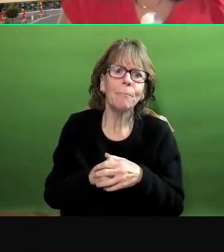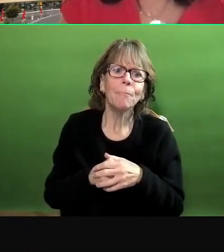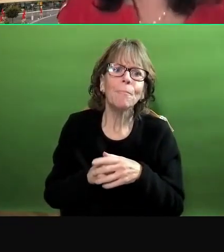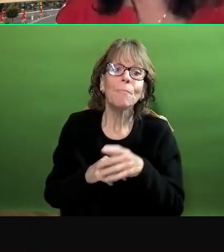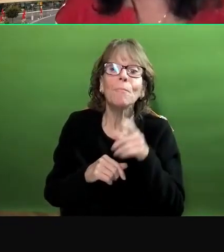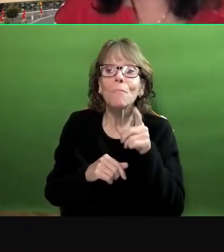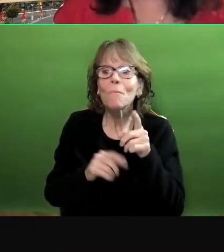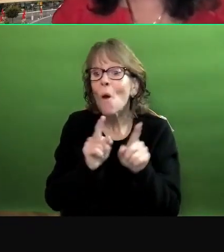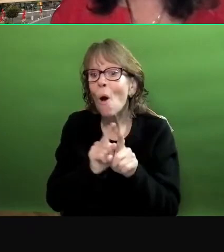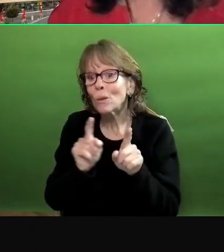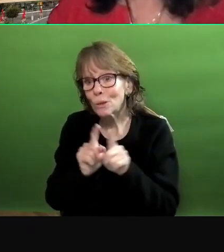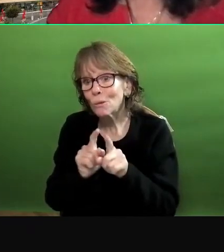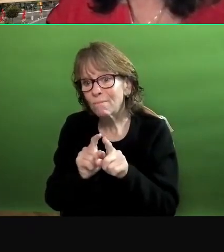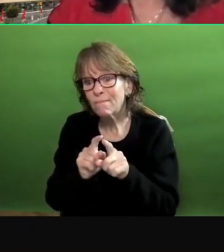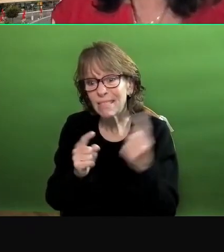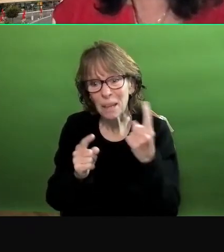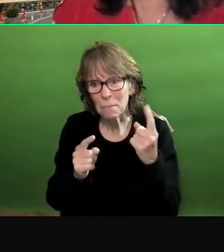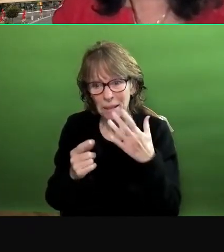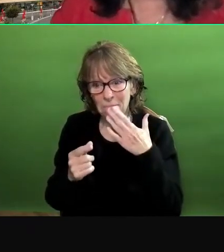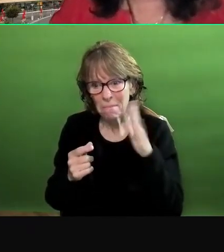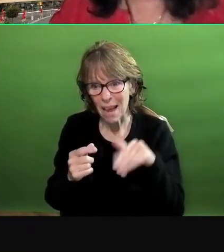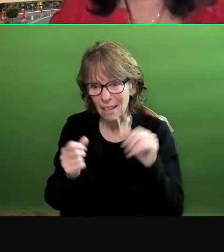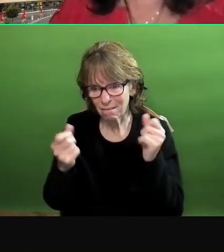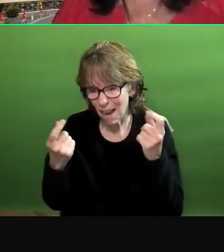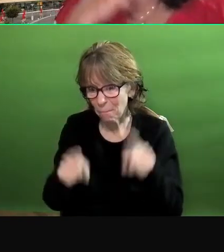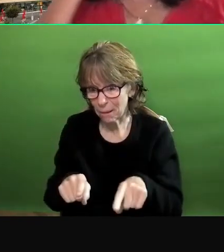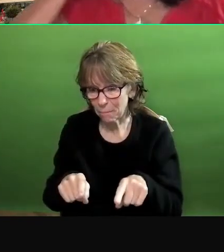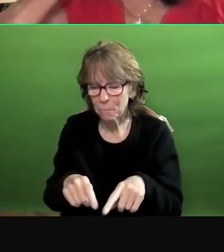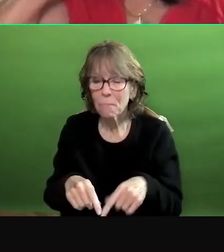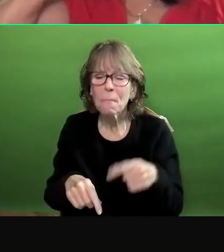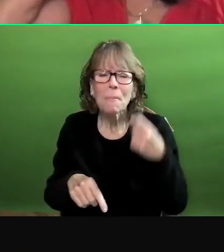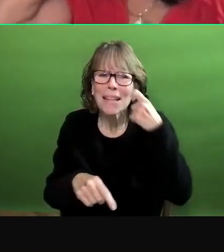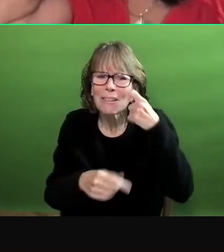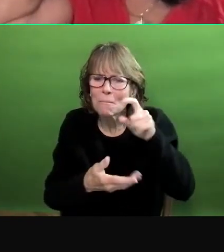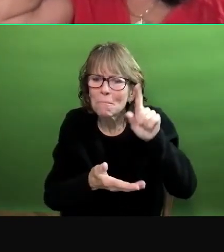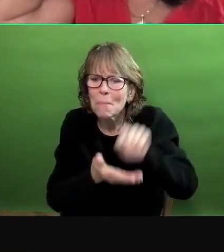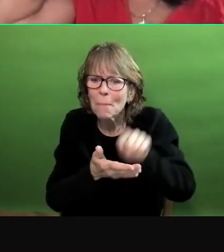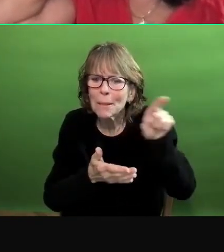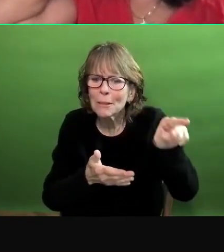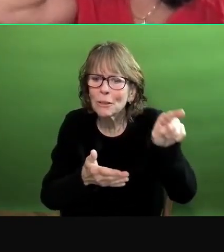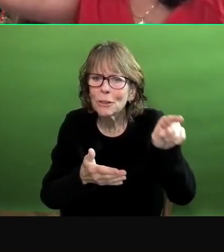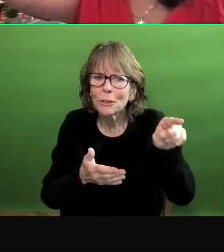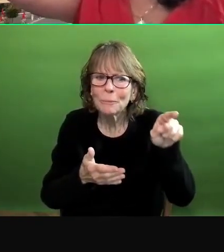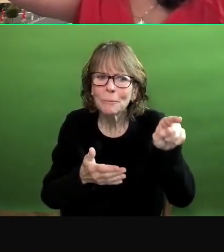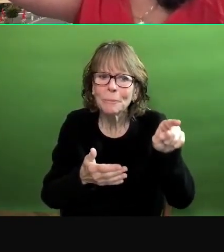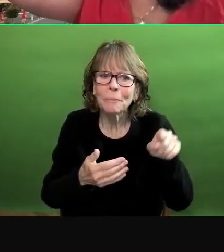potential for harm. There's an article that just came out that, Sonoo alerted me to, in